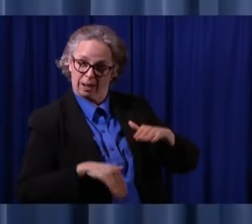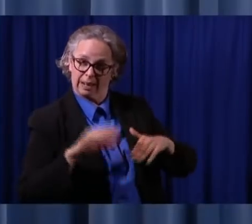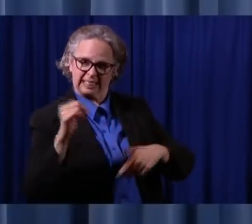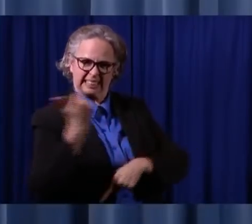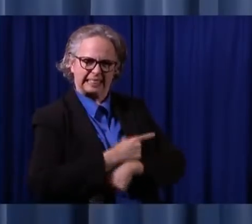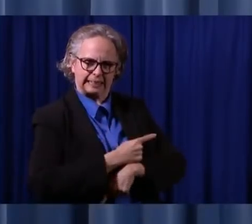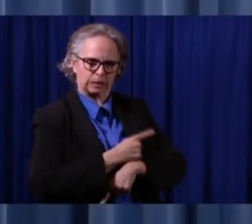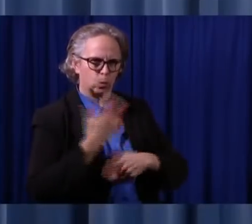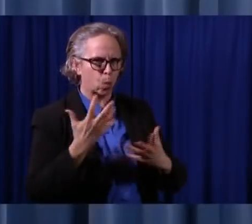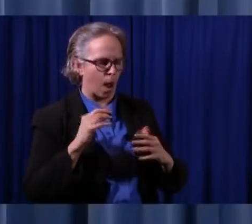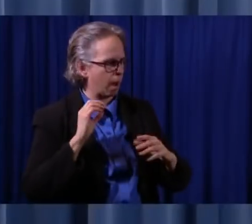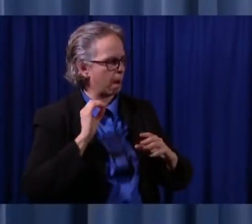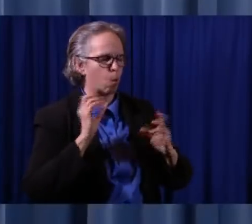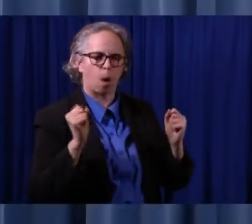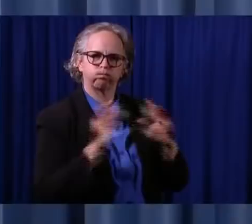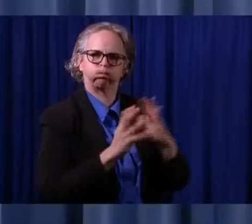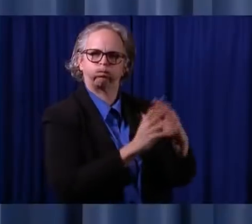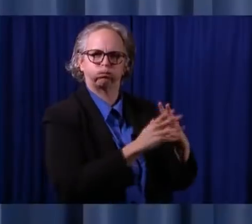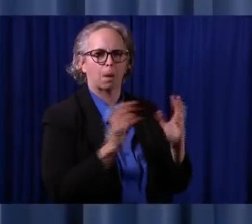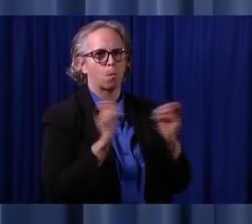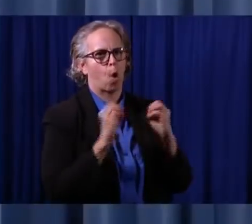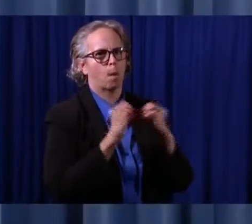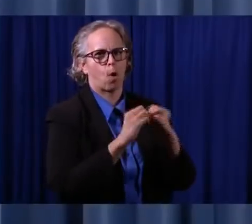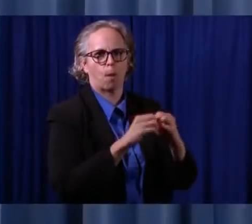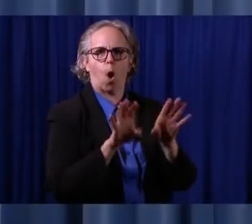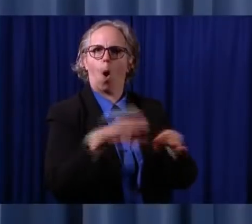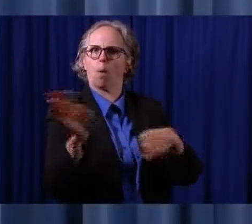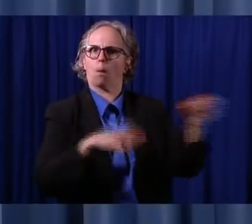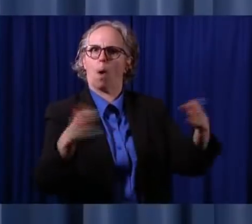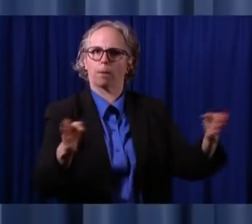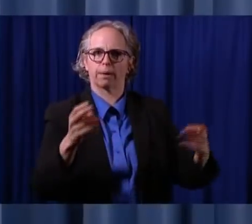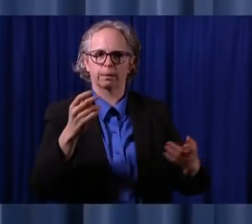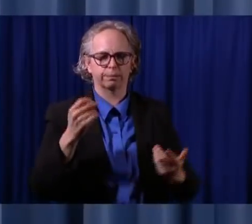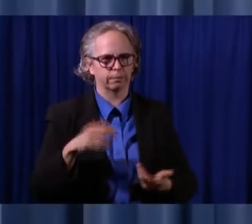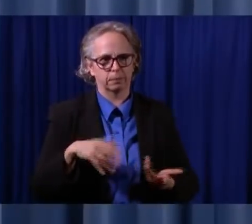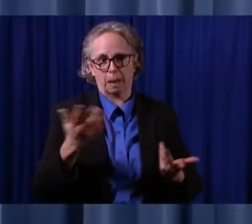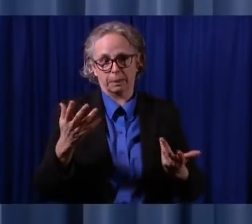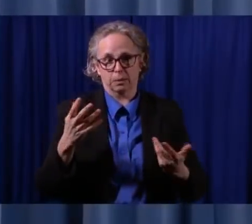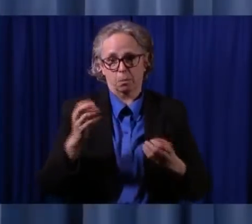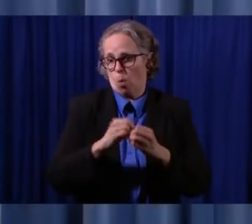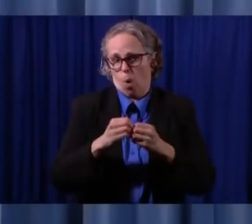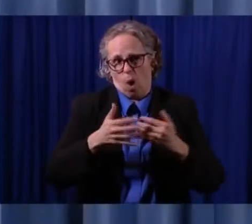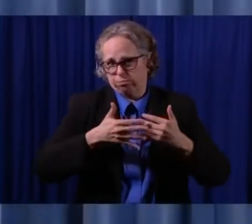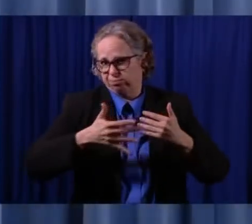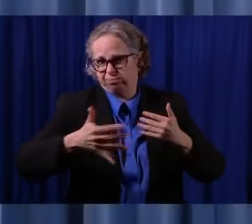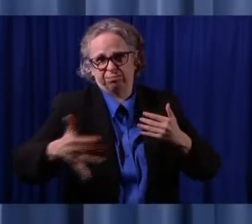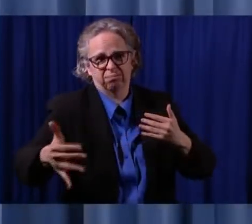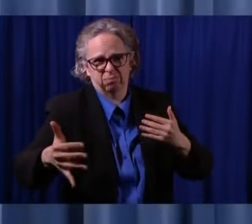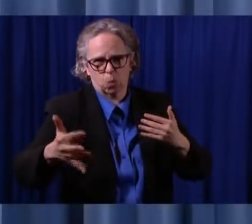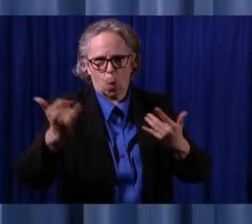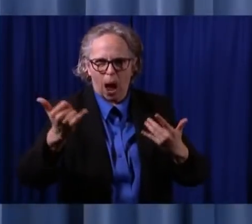CINCINNATI AREA, ADDITIONAL TESTING LOCATIONS. OUR GOAL WITHIN THE NEXT 10 DAYS IS TO HAVE TESTING SITES